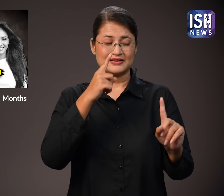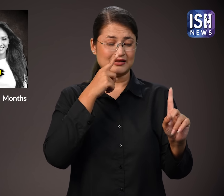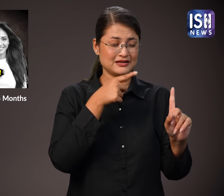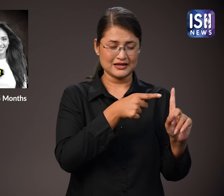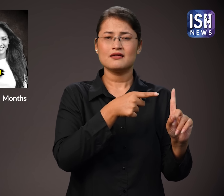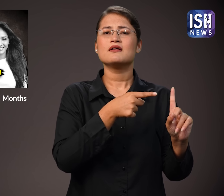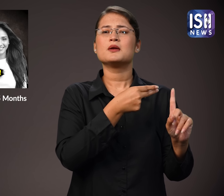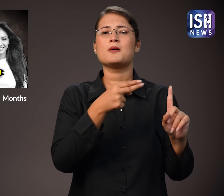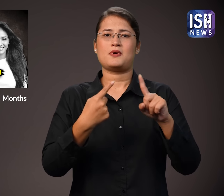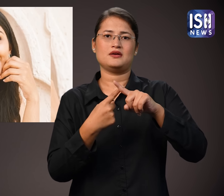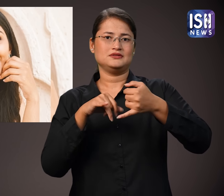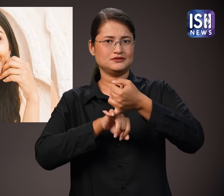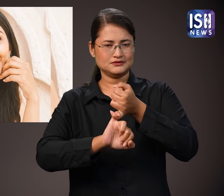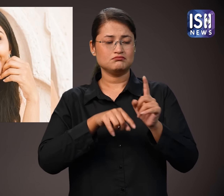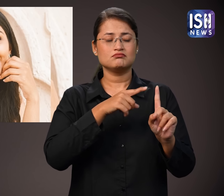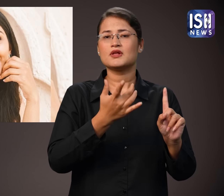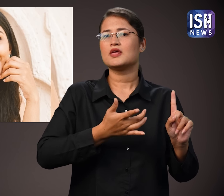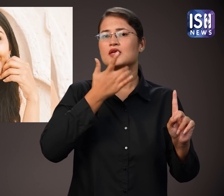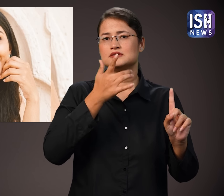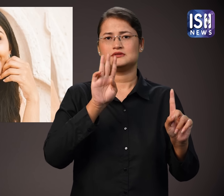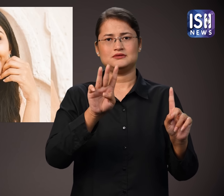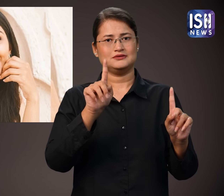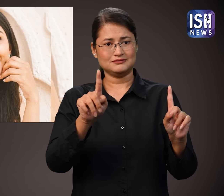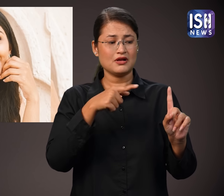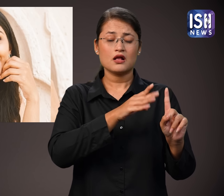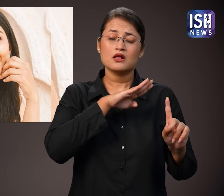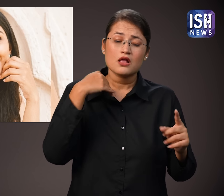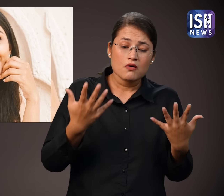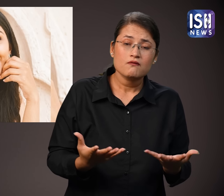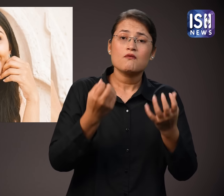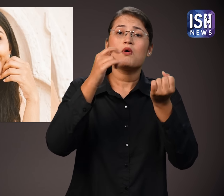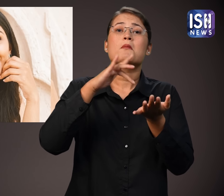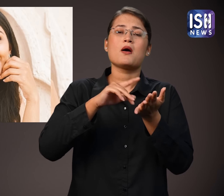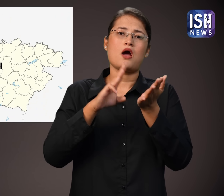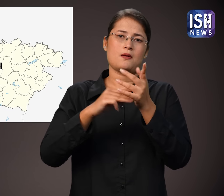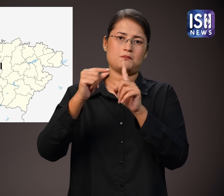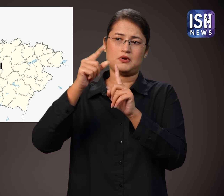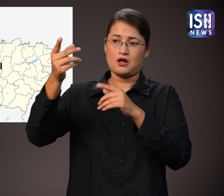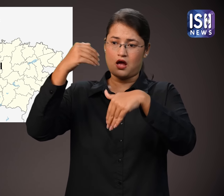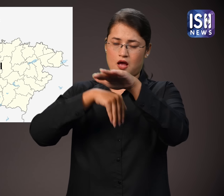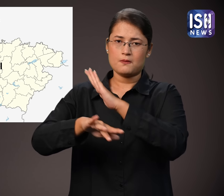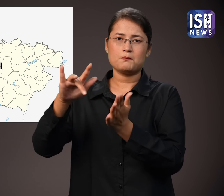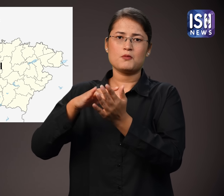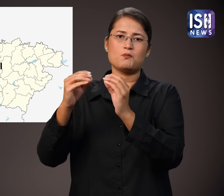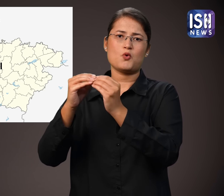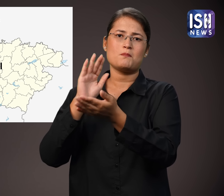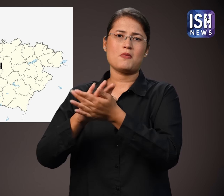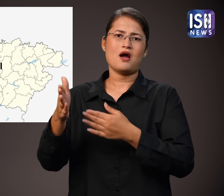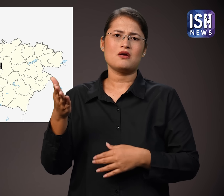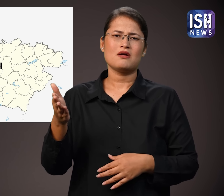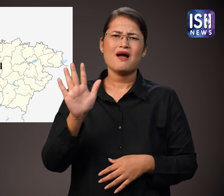A 31-year-old woman named Twisha Sharma was found dead in Bhopal, Madhya Pradesh,